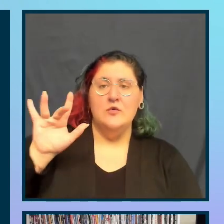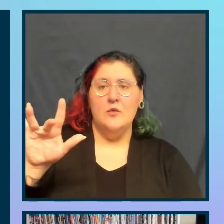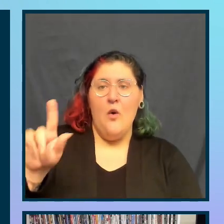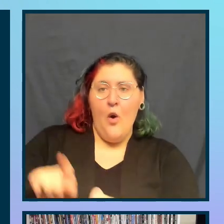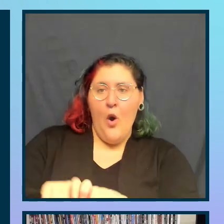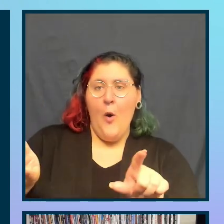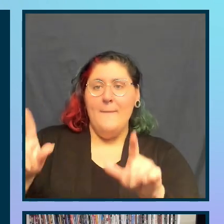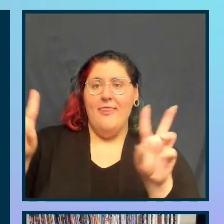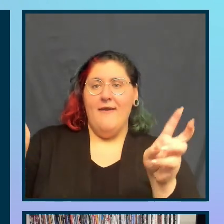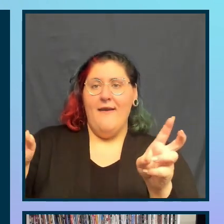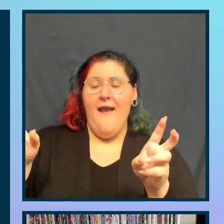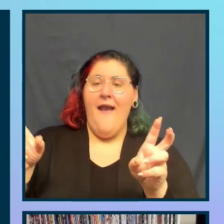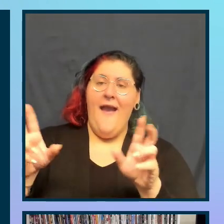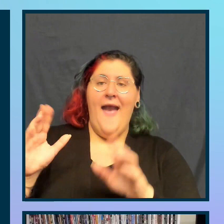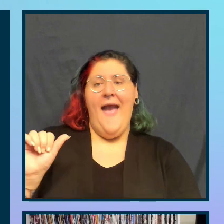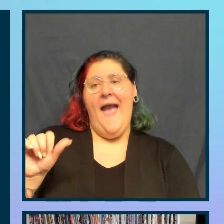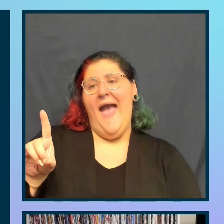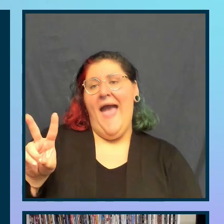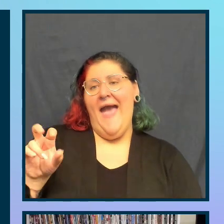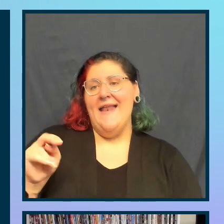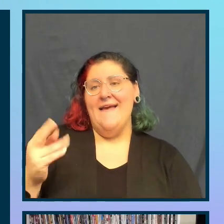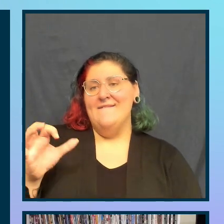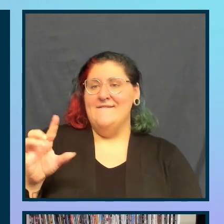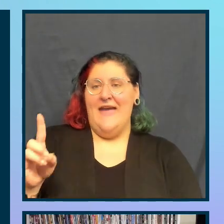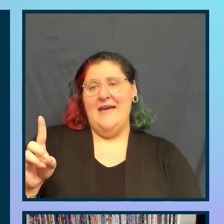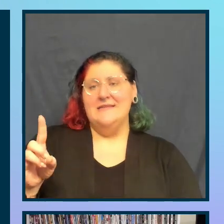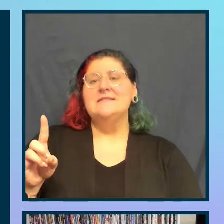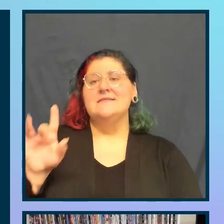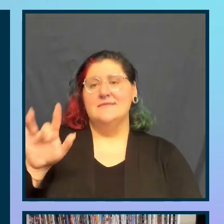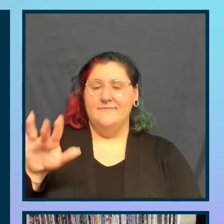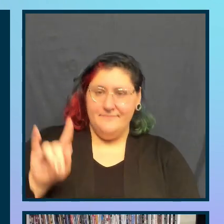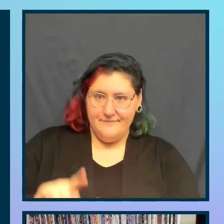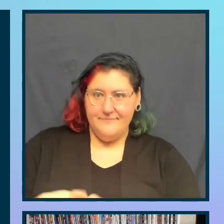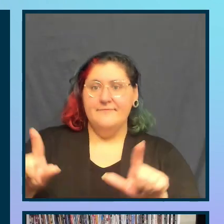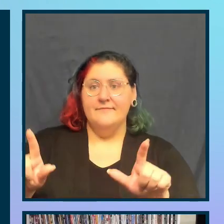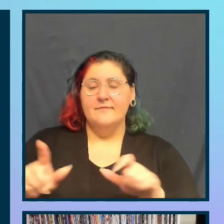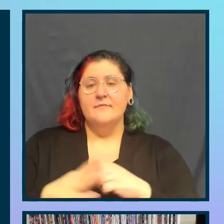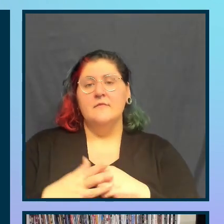So for example, in the screenshot here, I was inspecting a button control in the COVID Shield app,